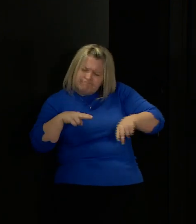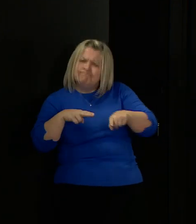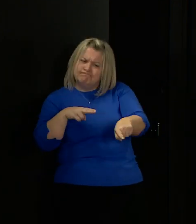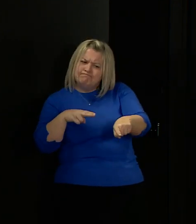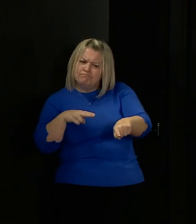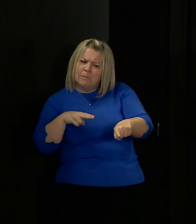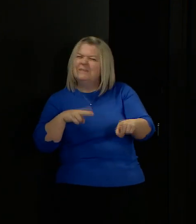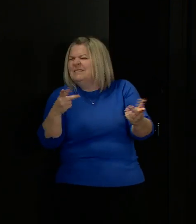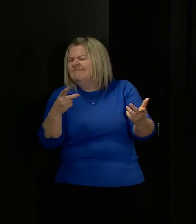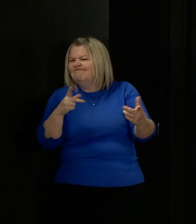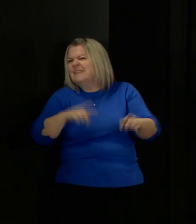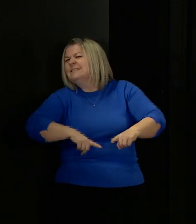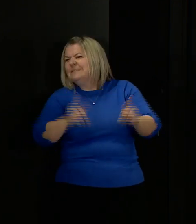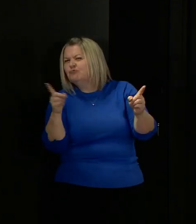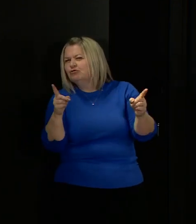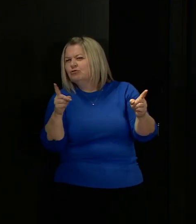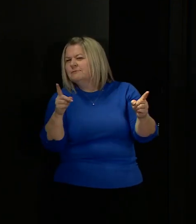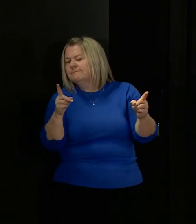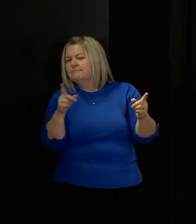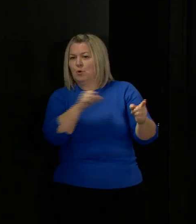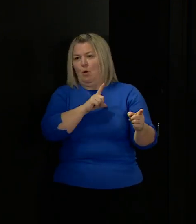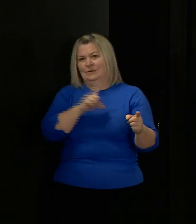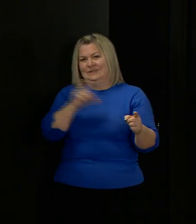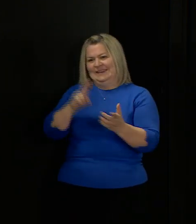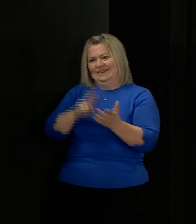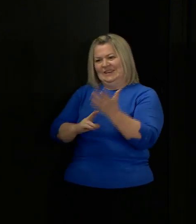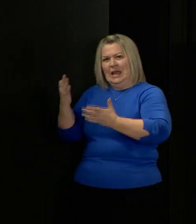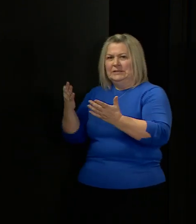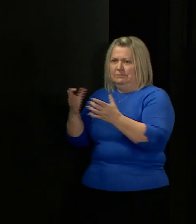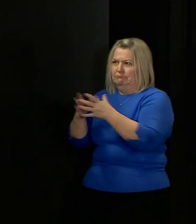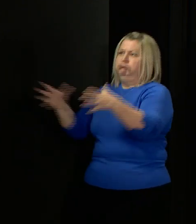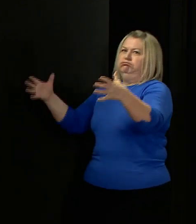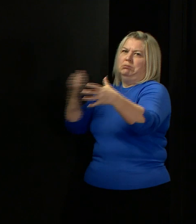but it remains important that patients bring the symptoms to the GP so that